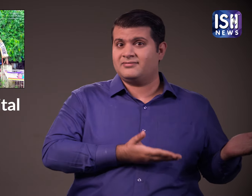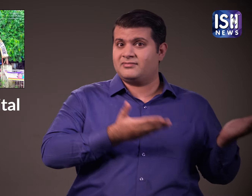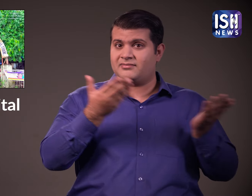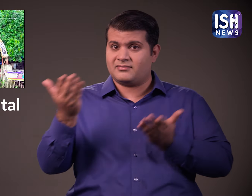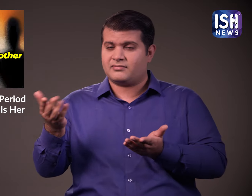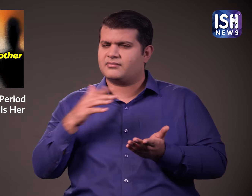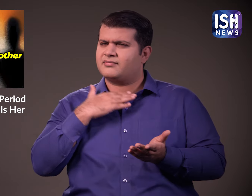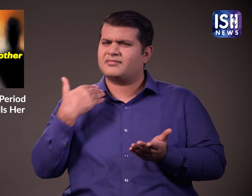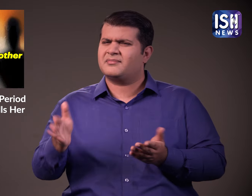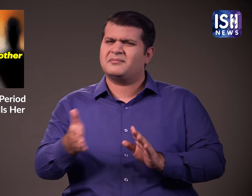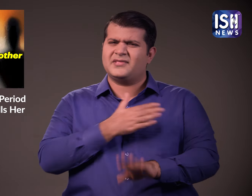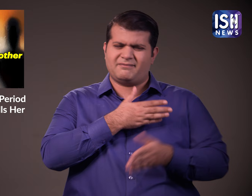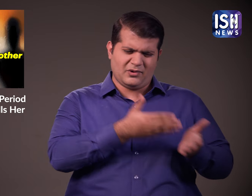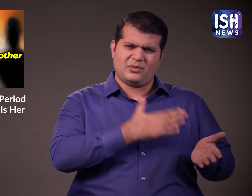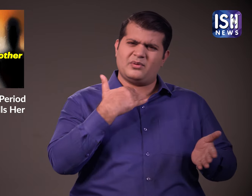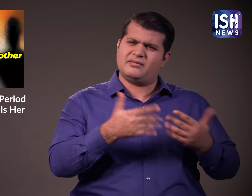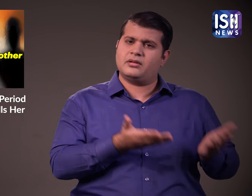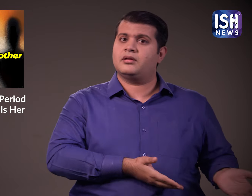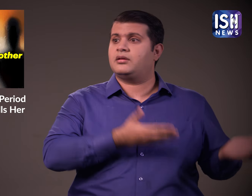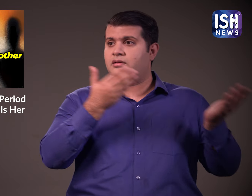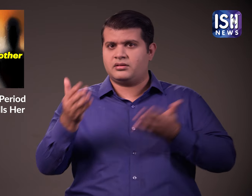She was declared dead before being brought to the hospital.